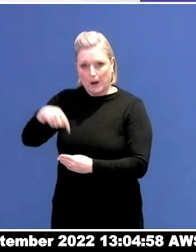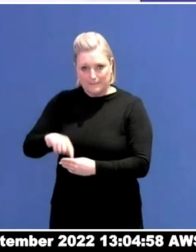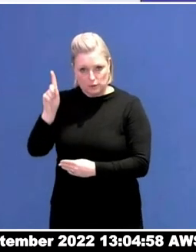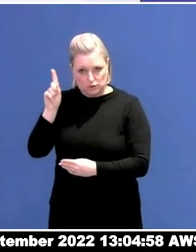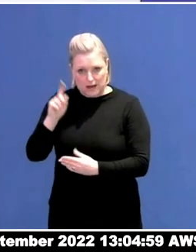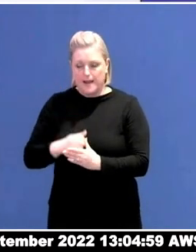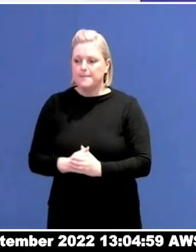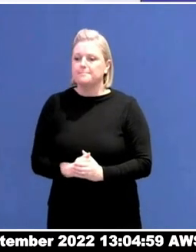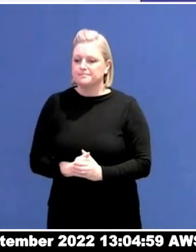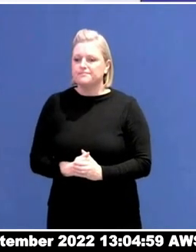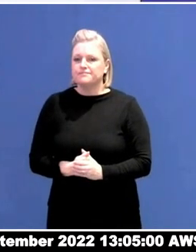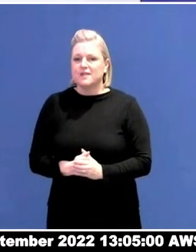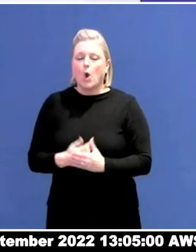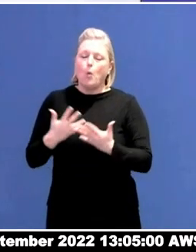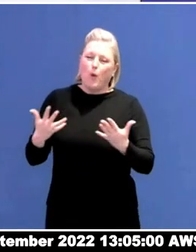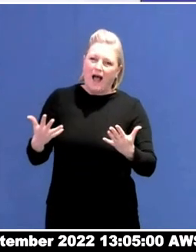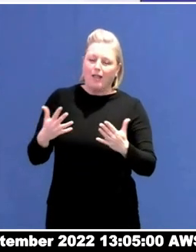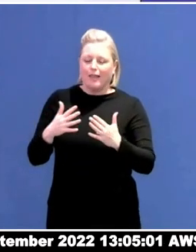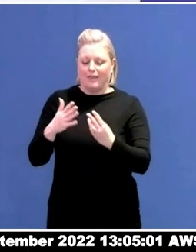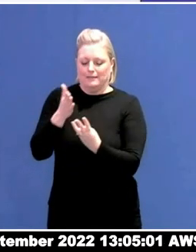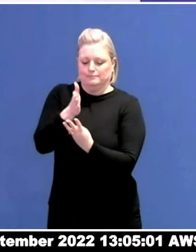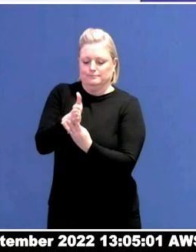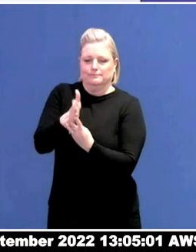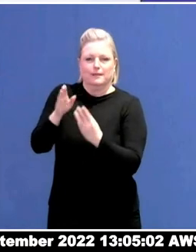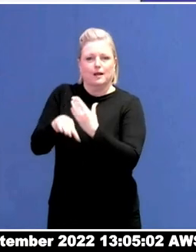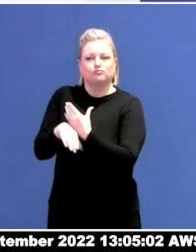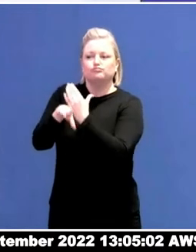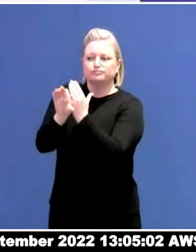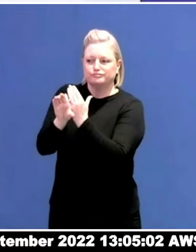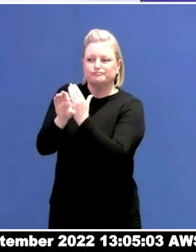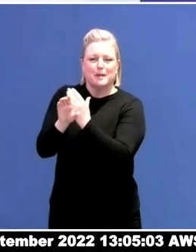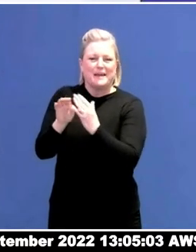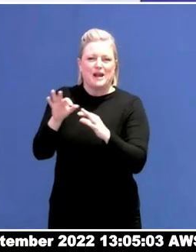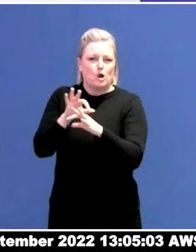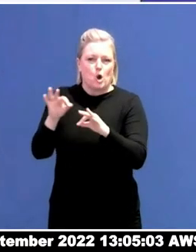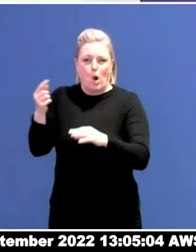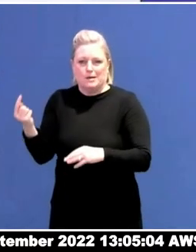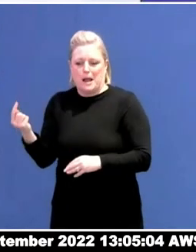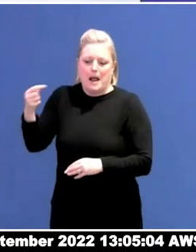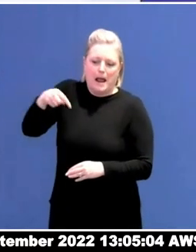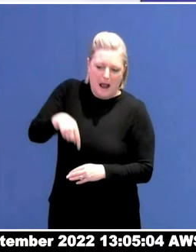in Ms Sharma's case, not quite coming to the Royal Commission - in order to give evidence, but, in any event, giving evidence.